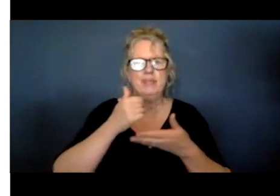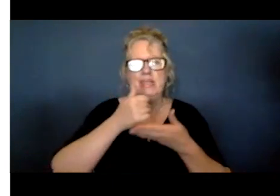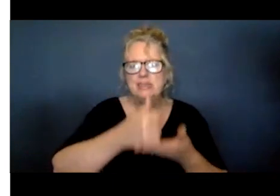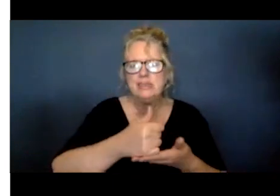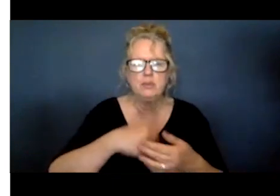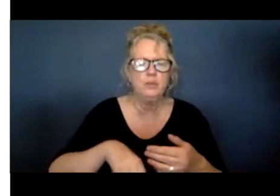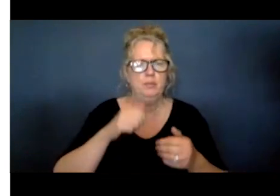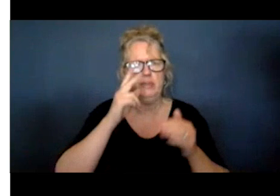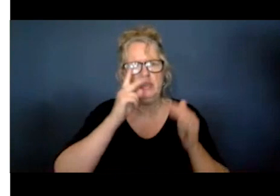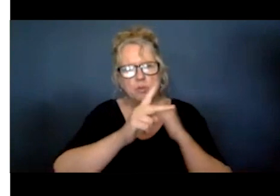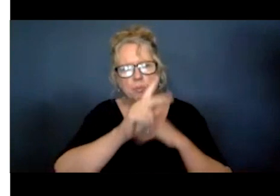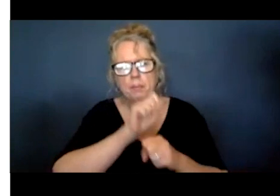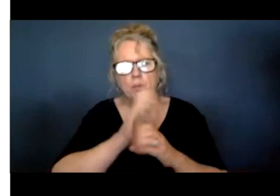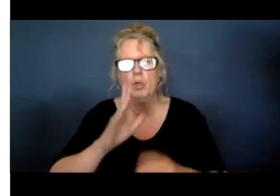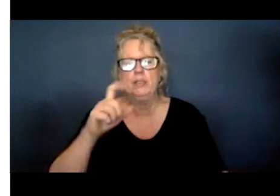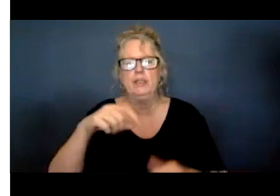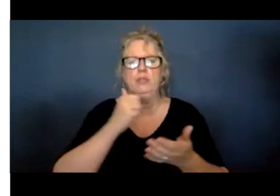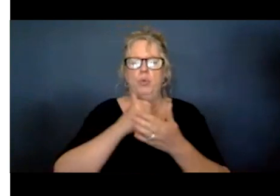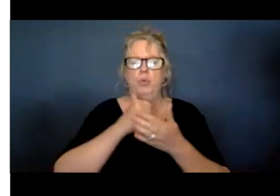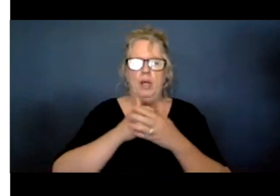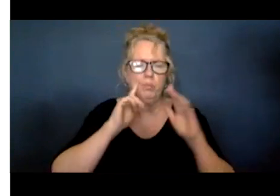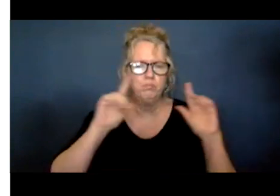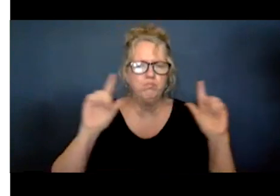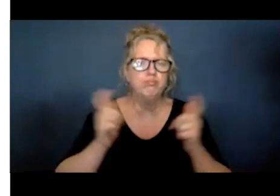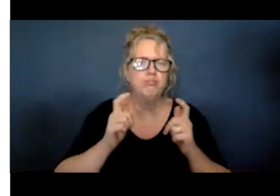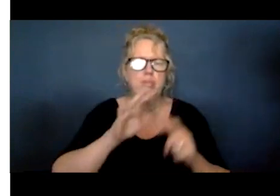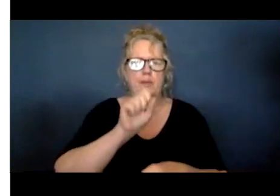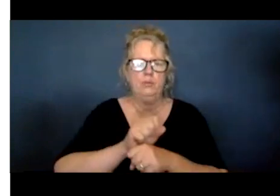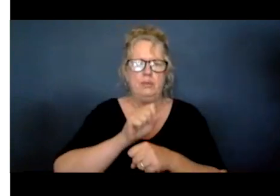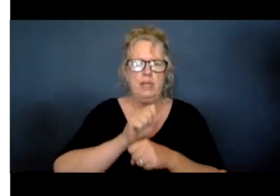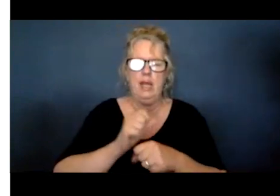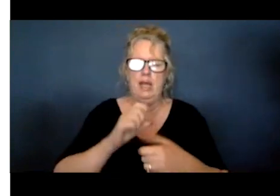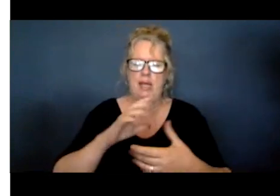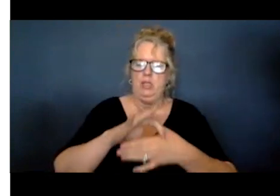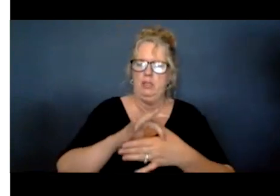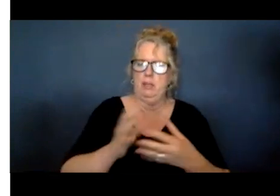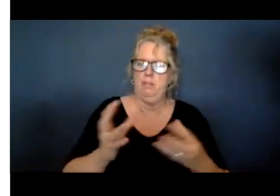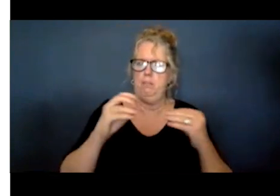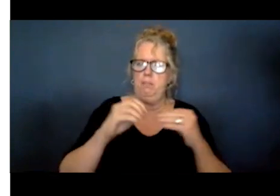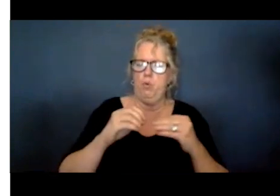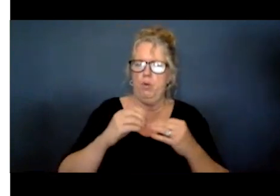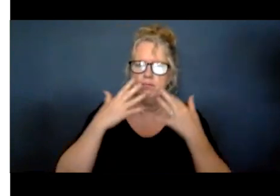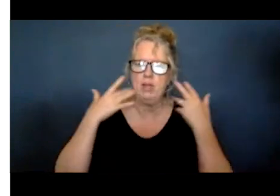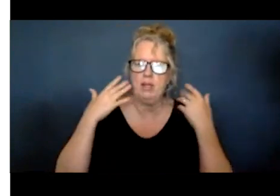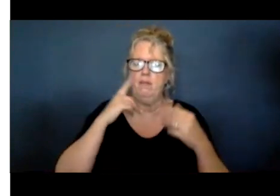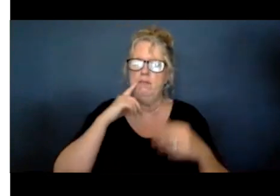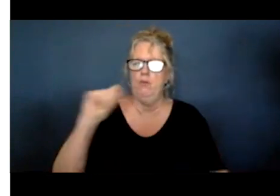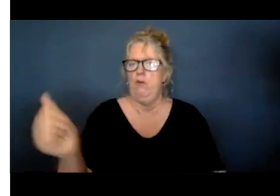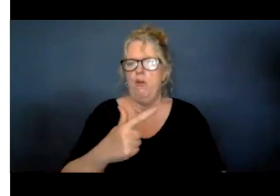needs, streamlining tasks, and making content more usable for all employees.